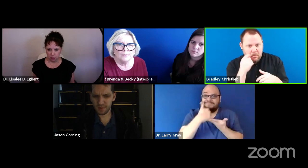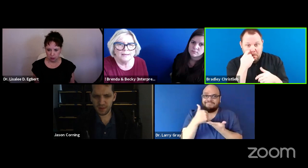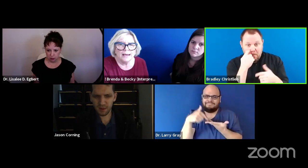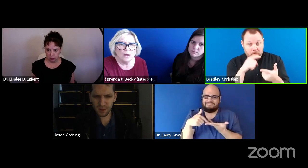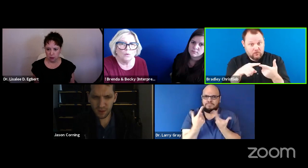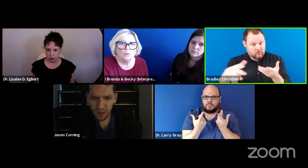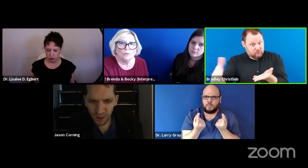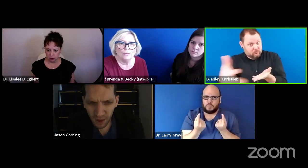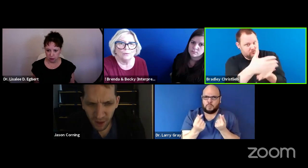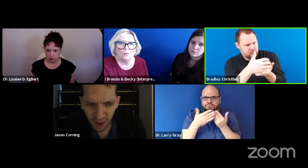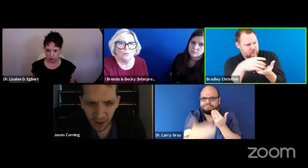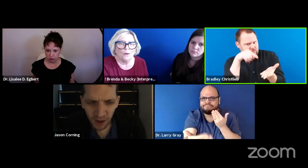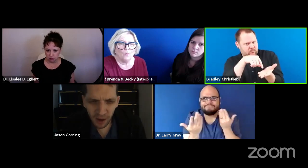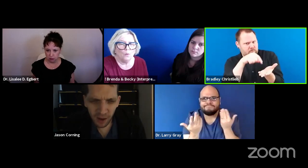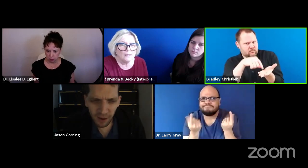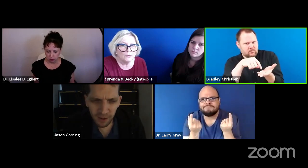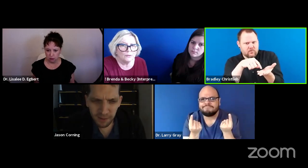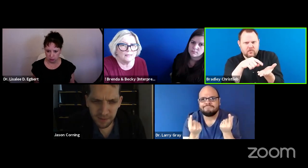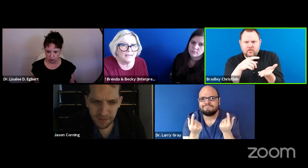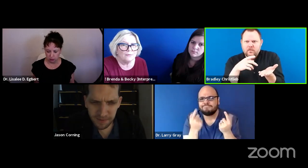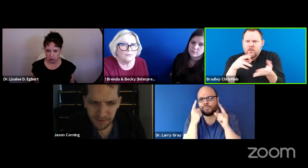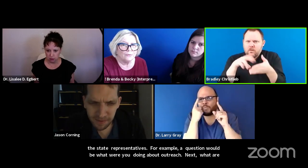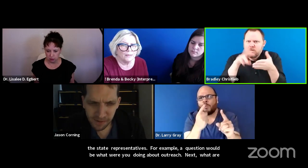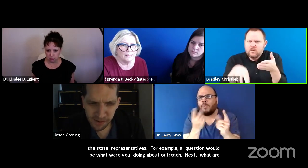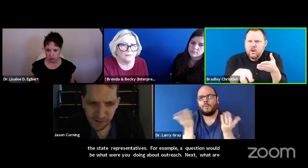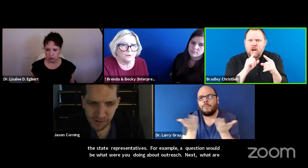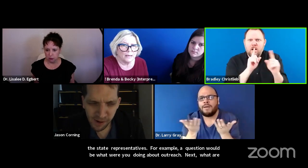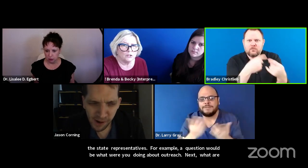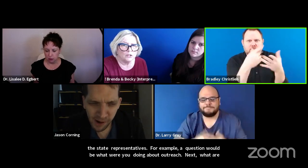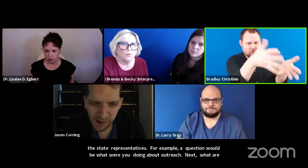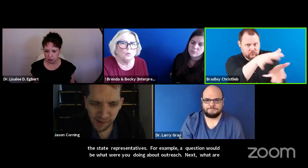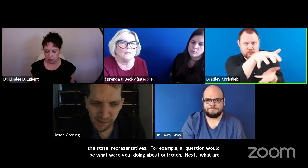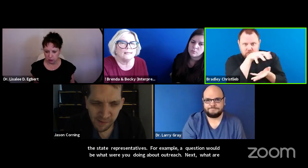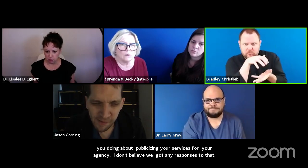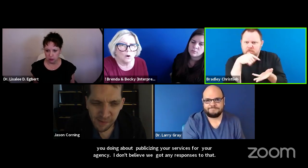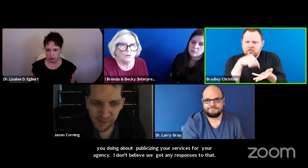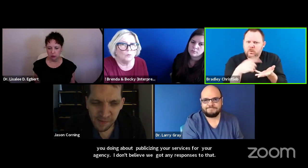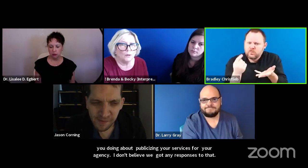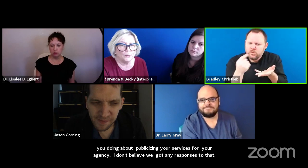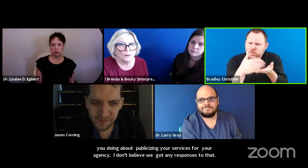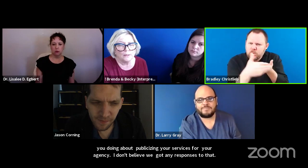Now, once we've received this information, what is our goal and what are we going to